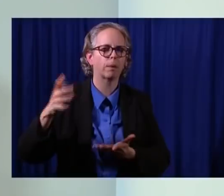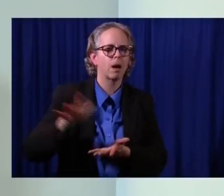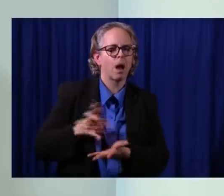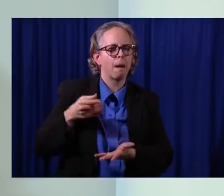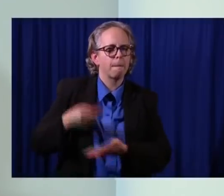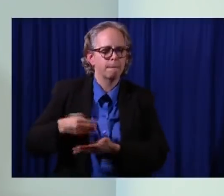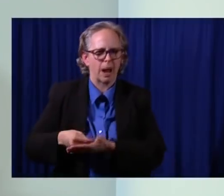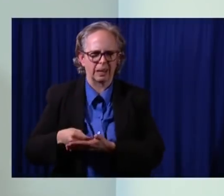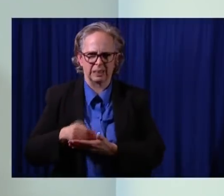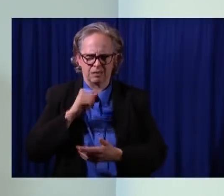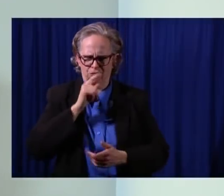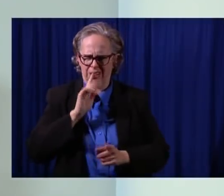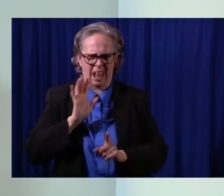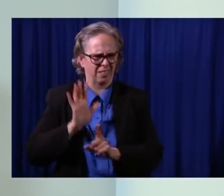TOTALING $650 MILLION OF